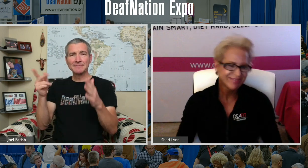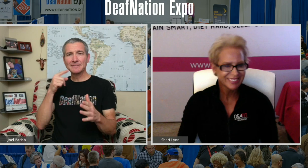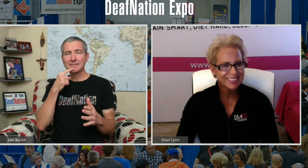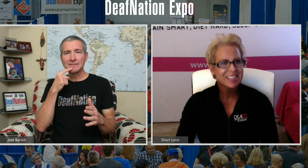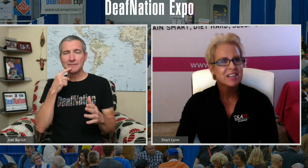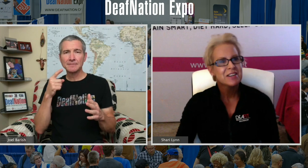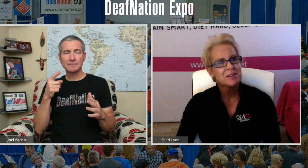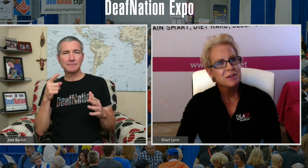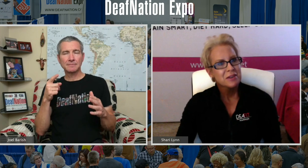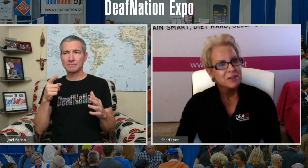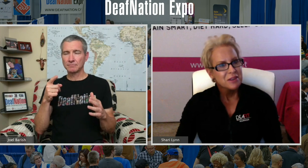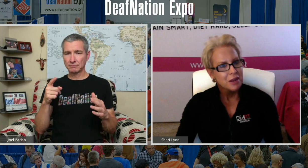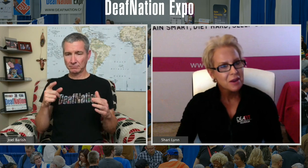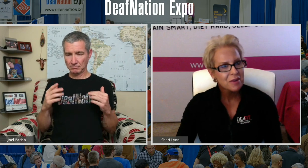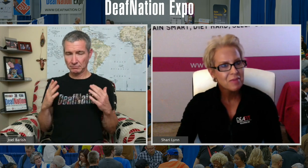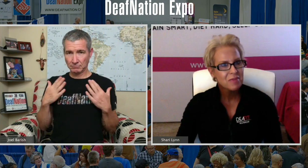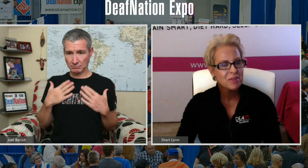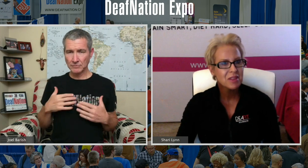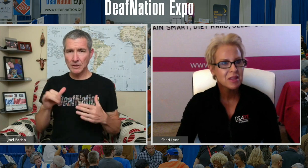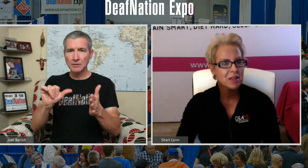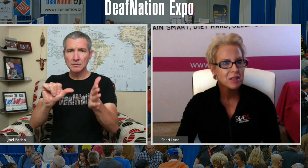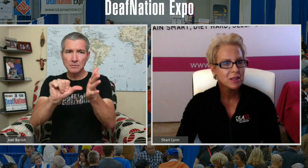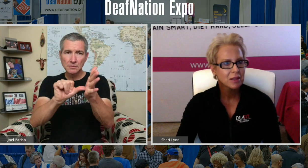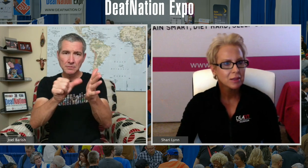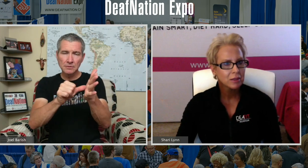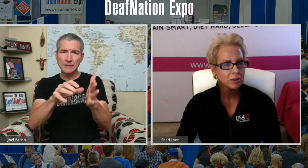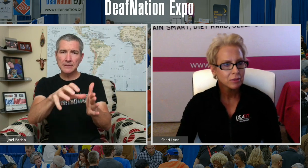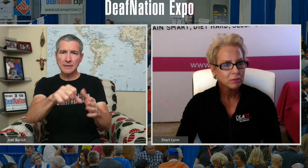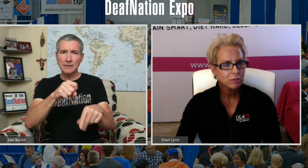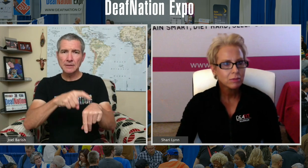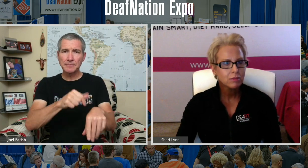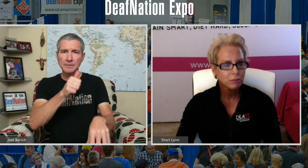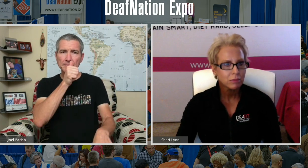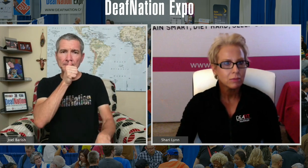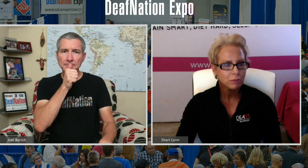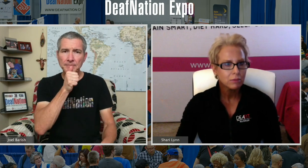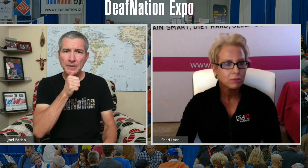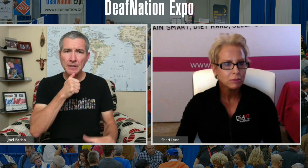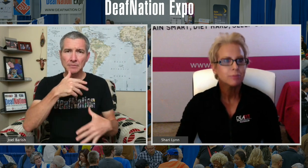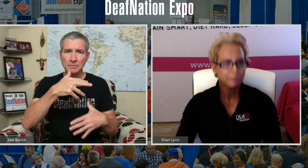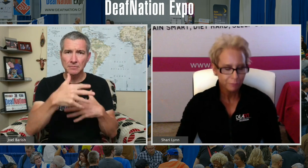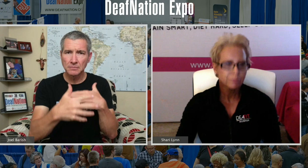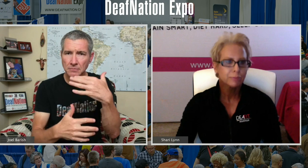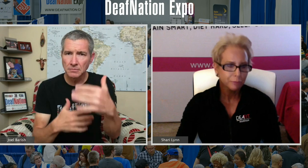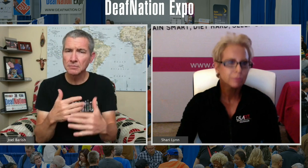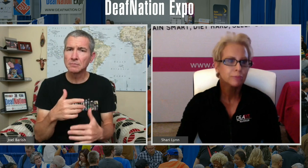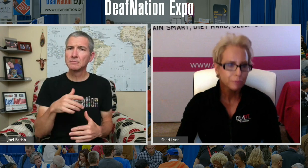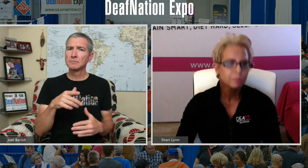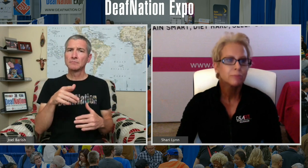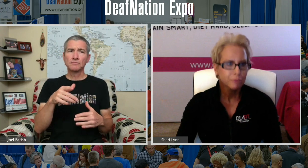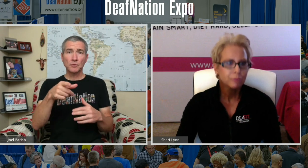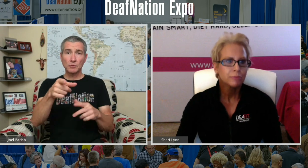Some people say the body is like sculpting, it takes time.